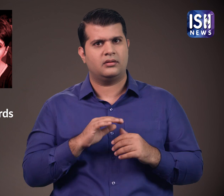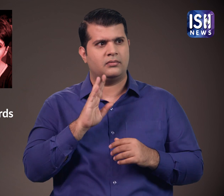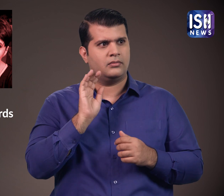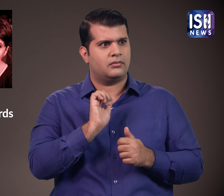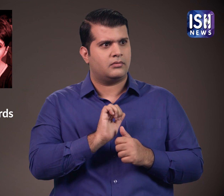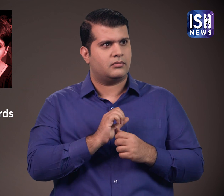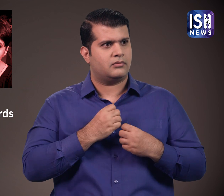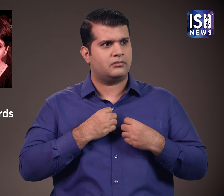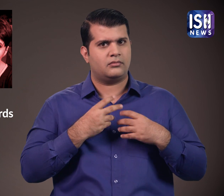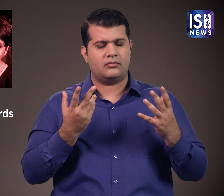The police were shocked.